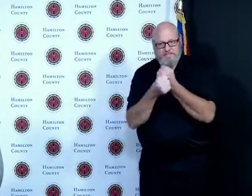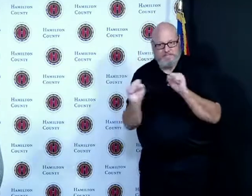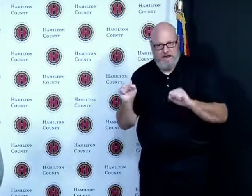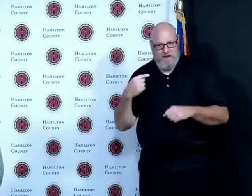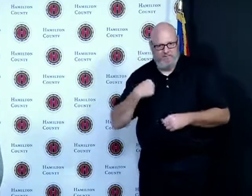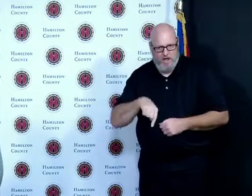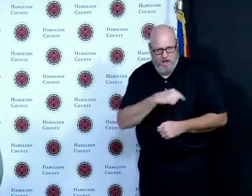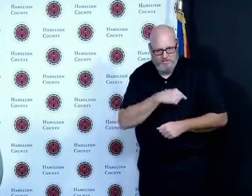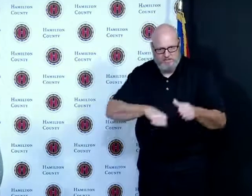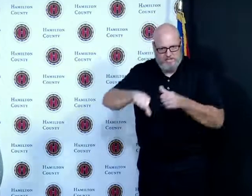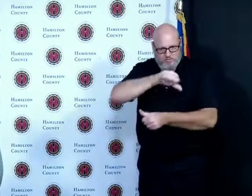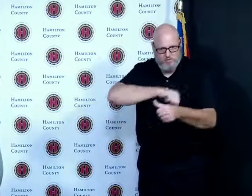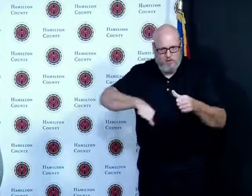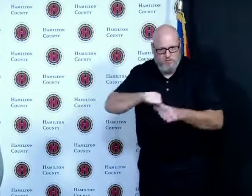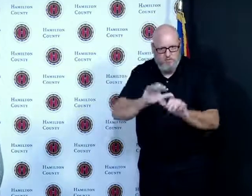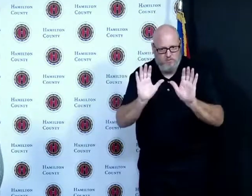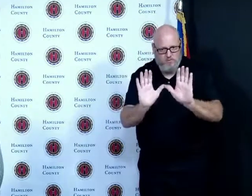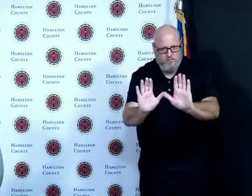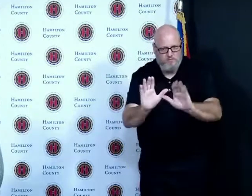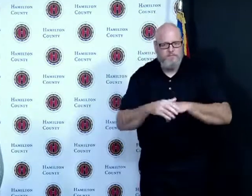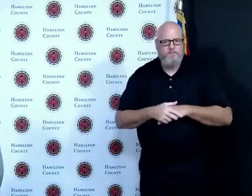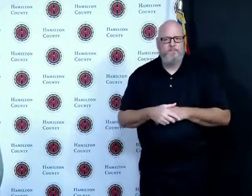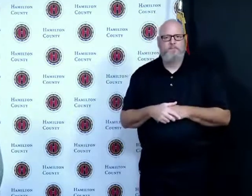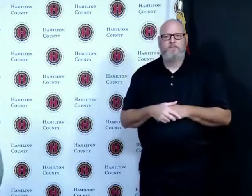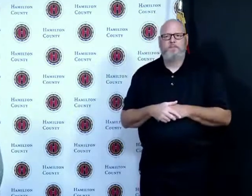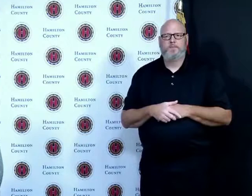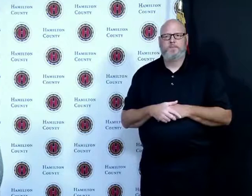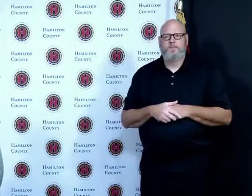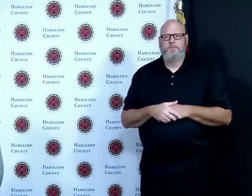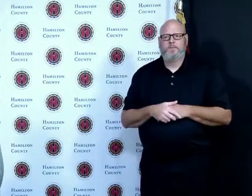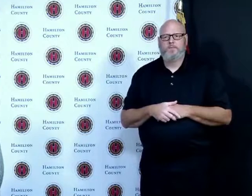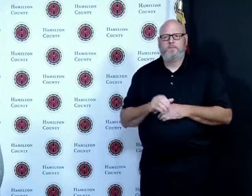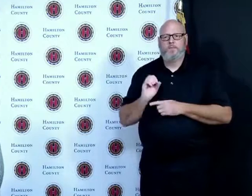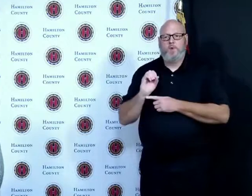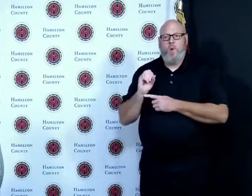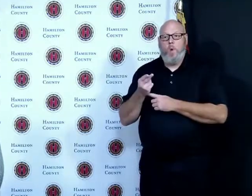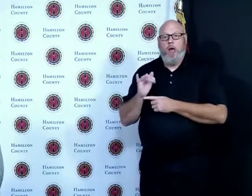has enabled us to get information out to people to counteract much of the information that